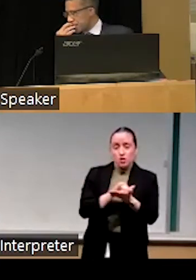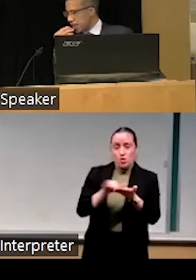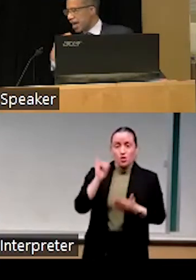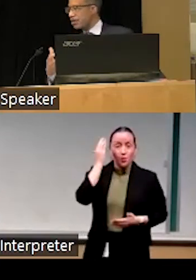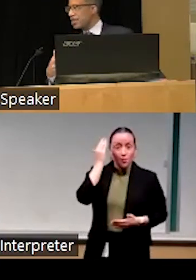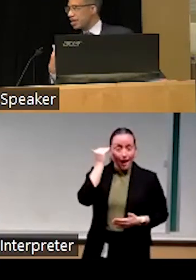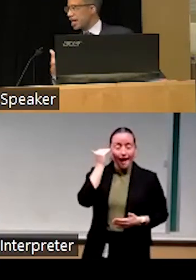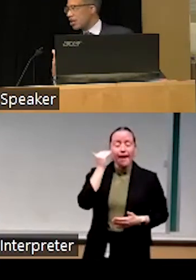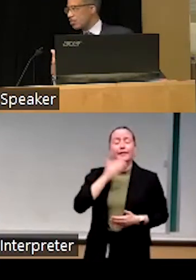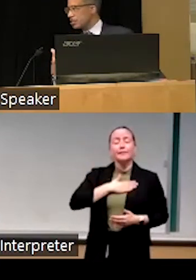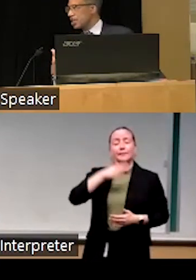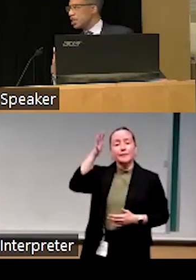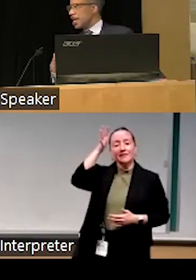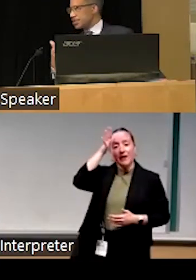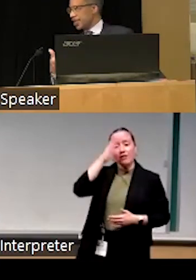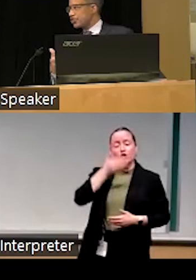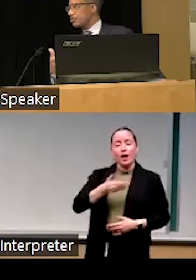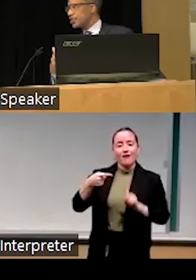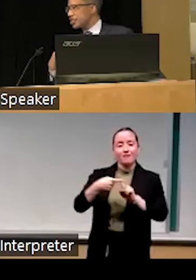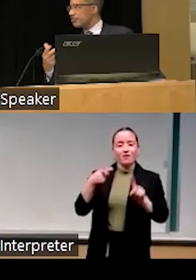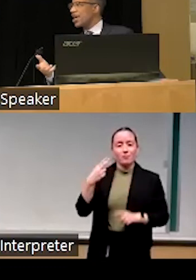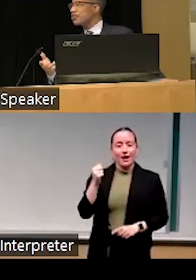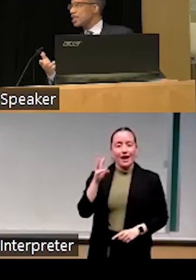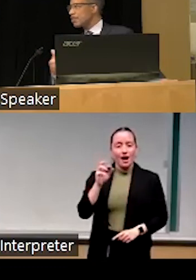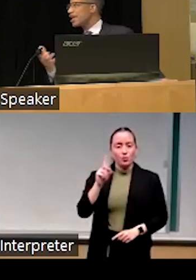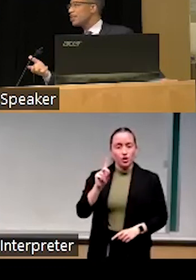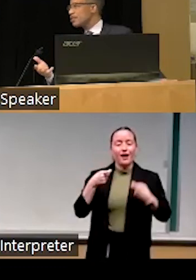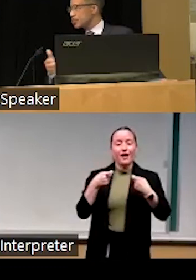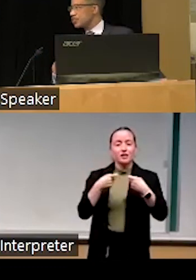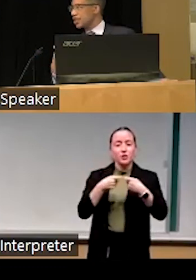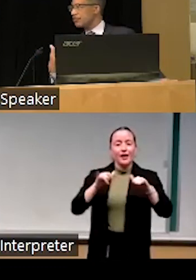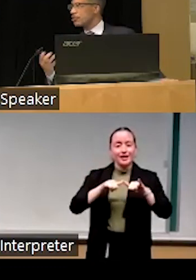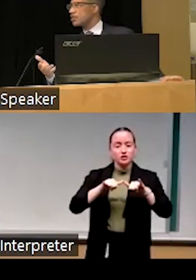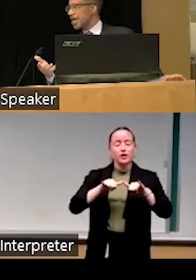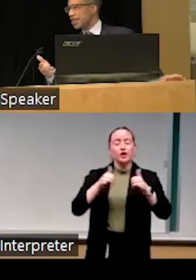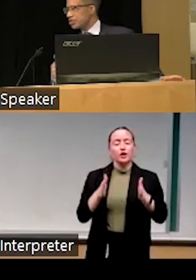um hired out of Howard as an electrical engineer for IBM and IBM was doing affirmative action